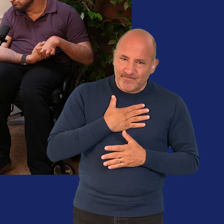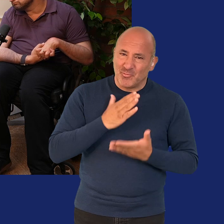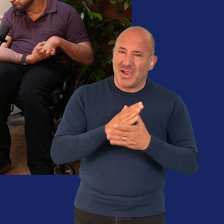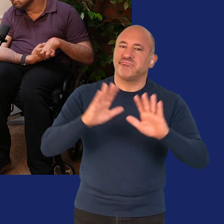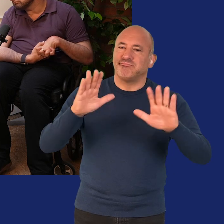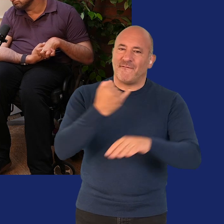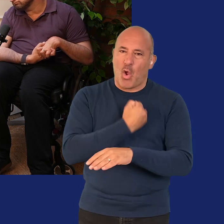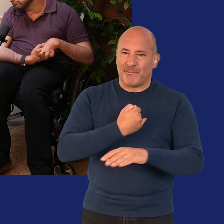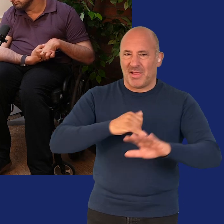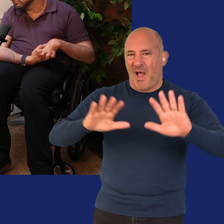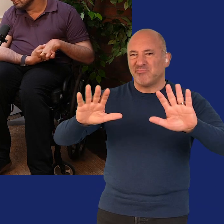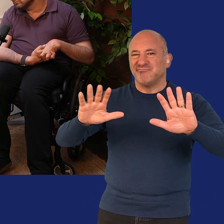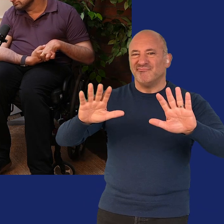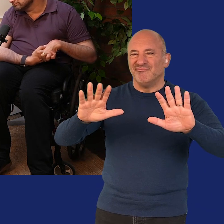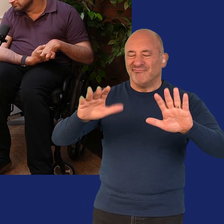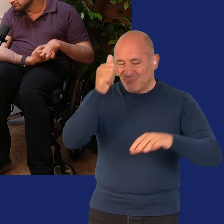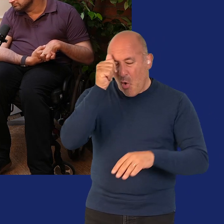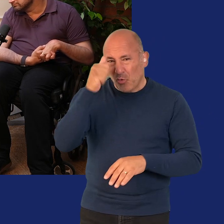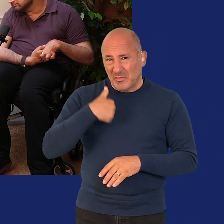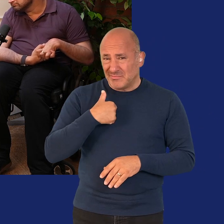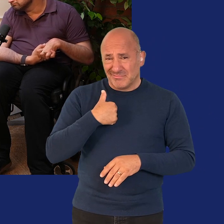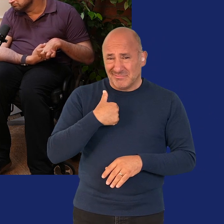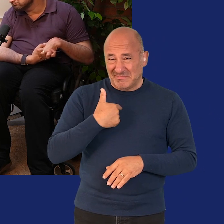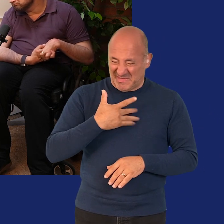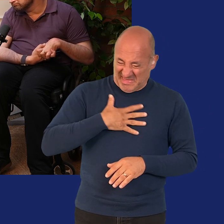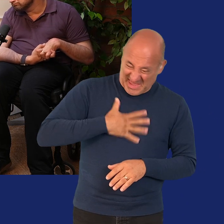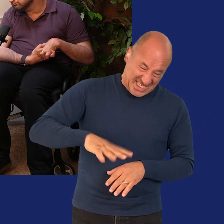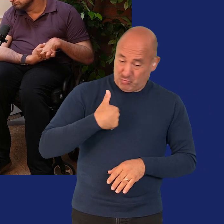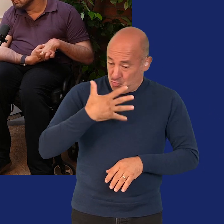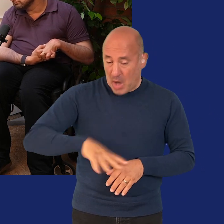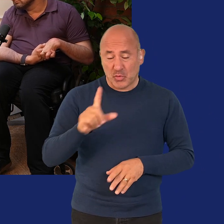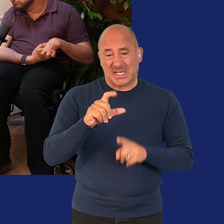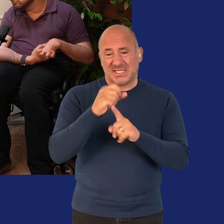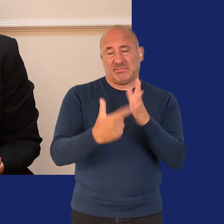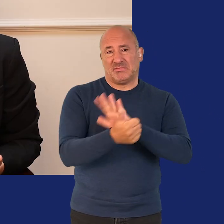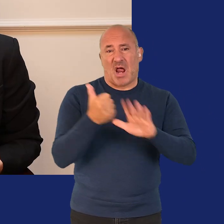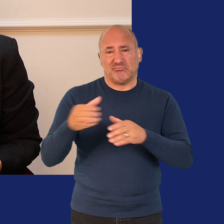Jess: -To go we, we absolutely know, we, we want and need disability talent. We will get it wrong.